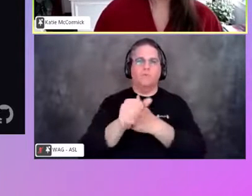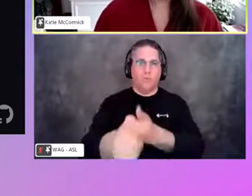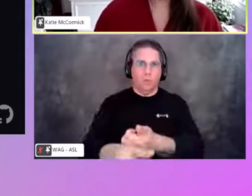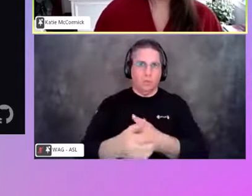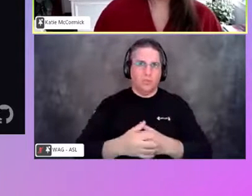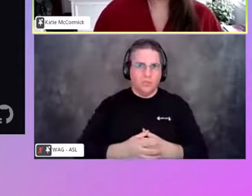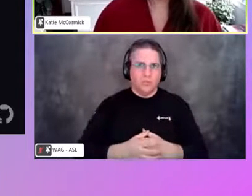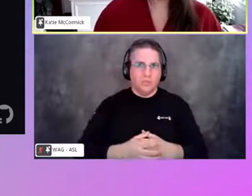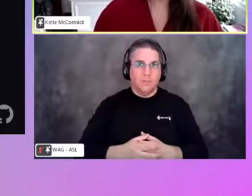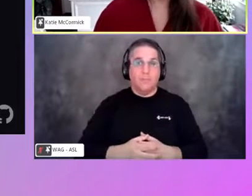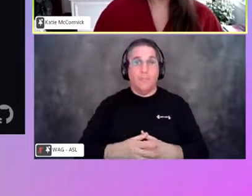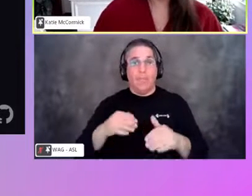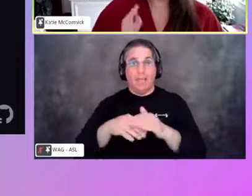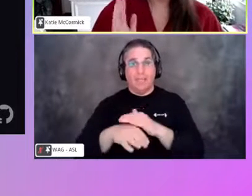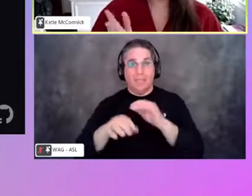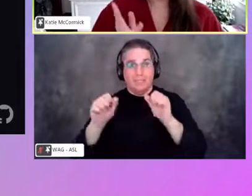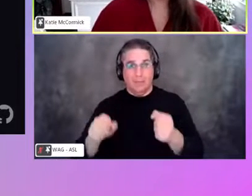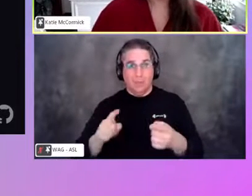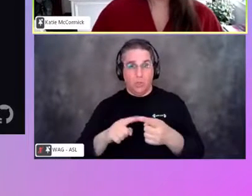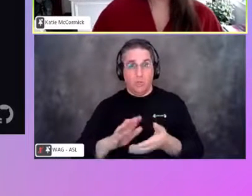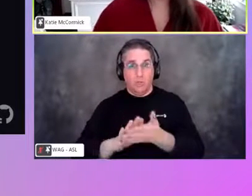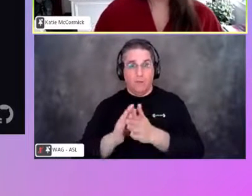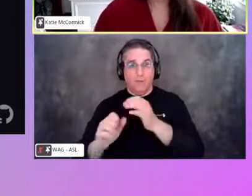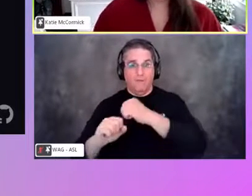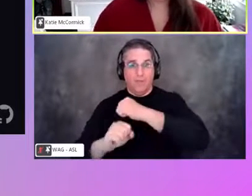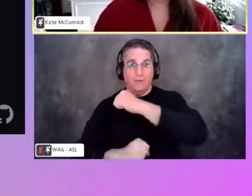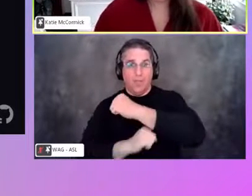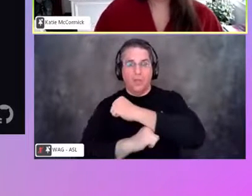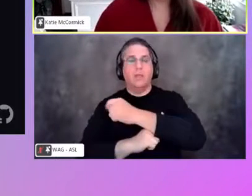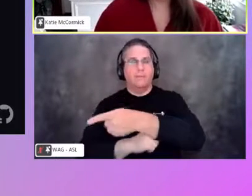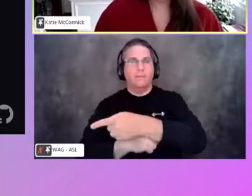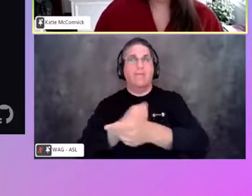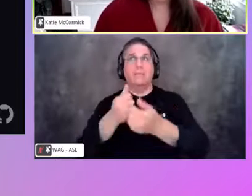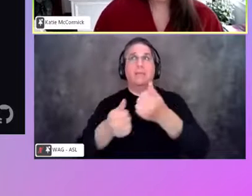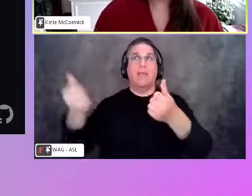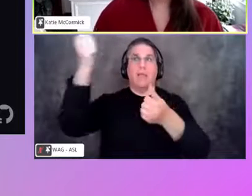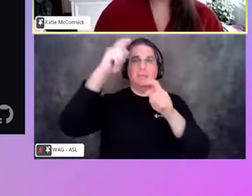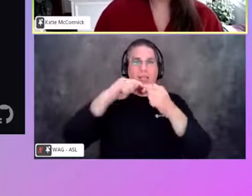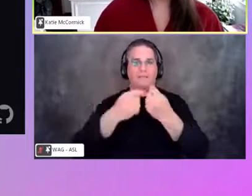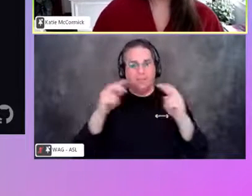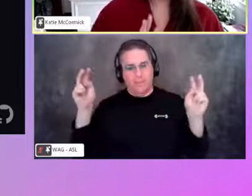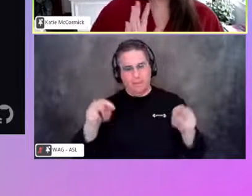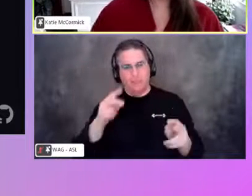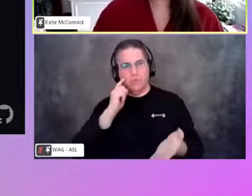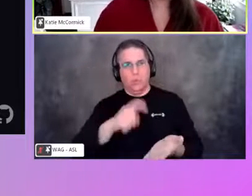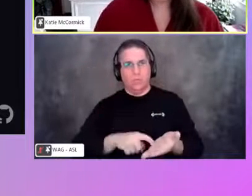that scoring, we needed to create fundamentals for that card